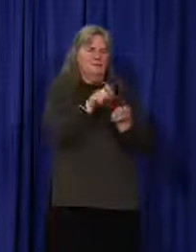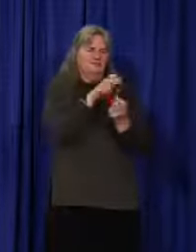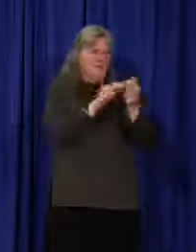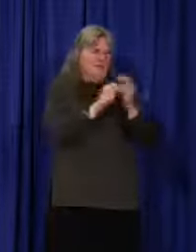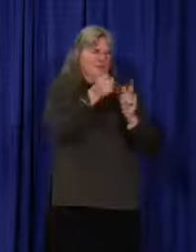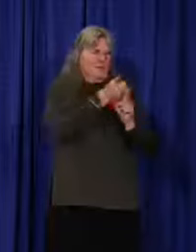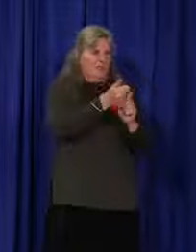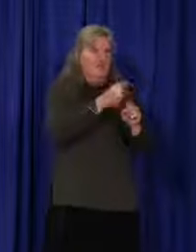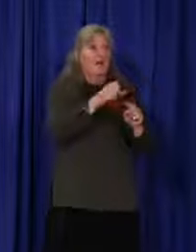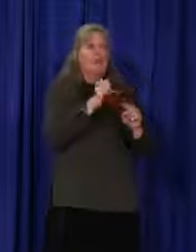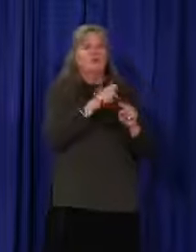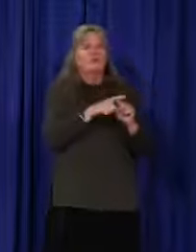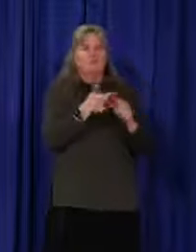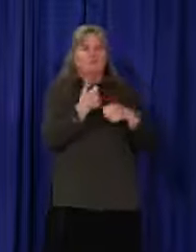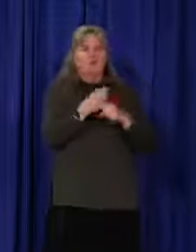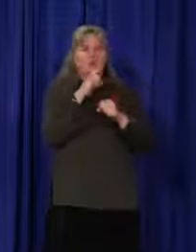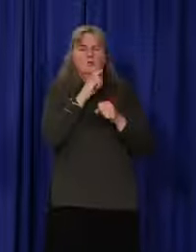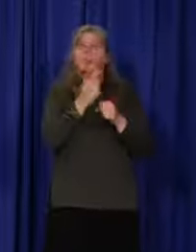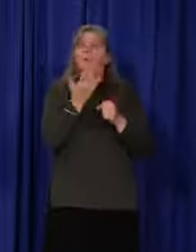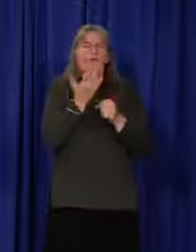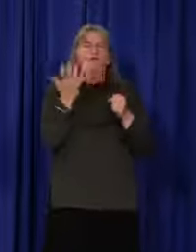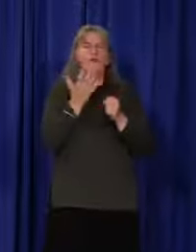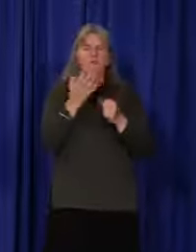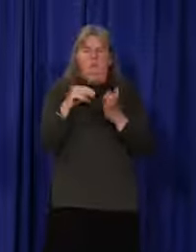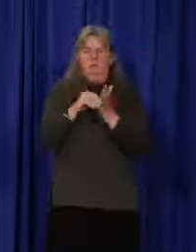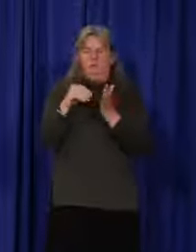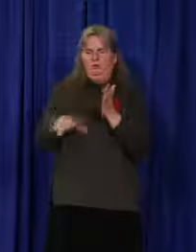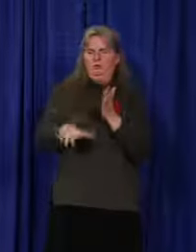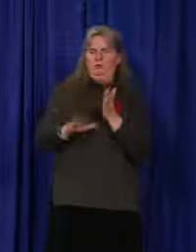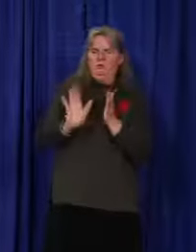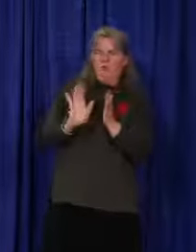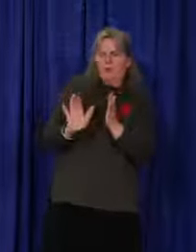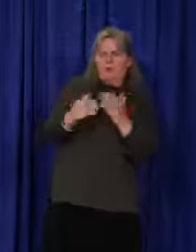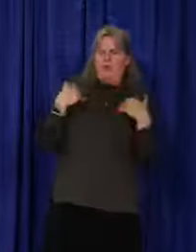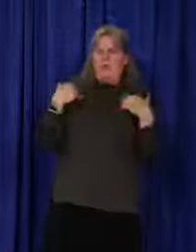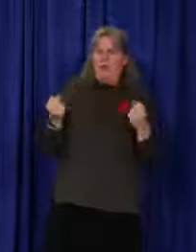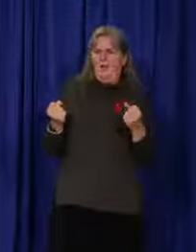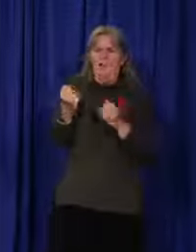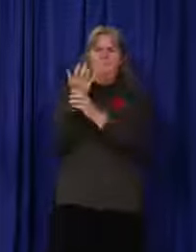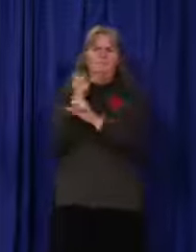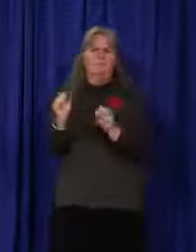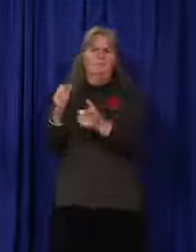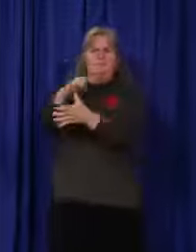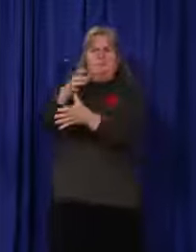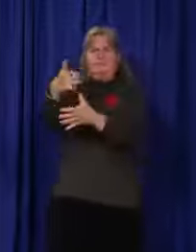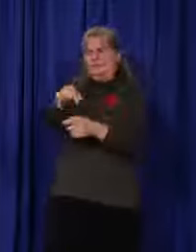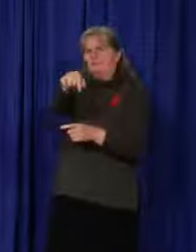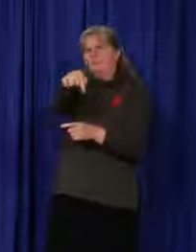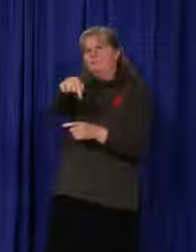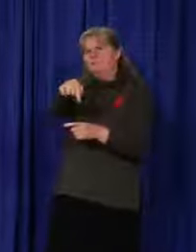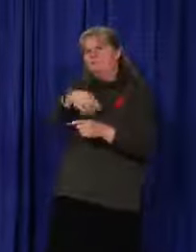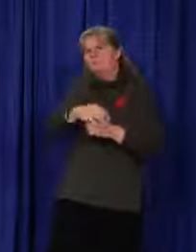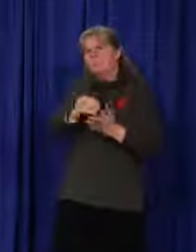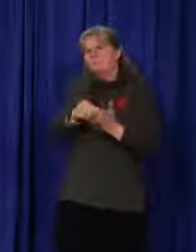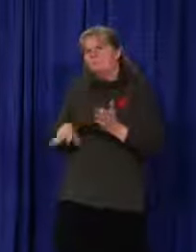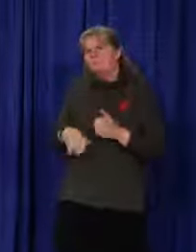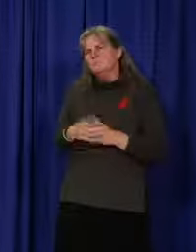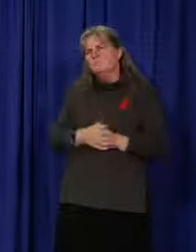there around and being able to be in a good financial position allowed us to offer more relief to the business community. When you take a look at the